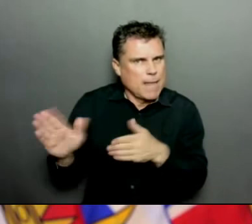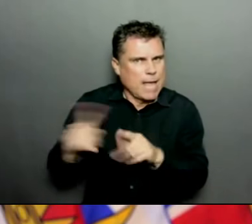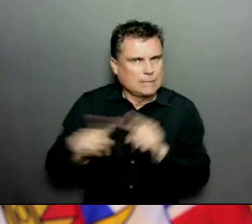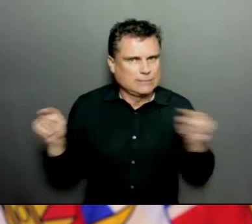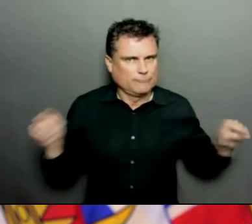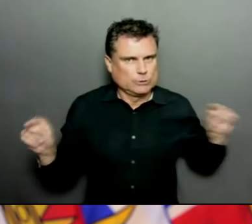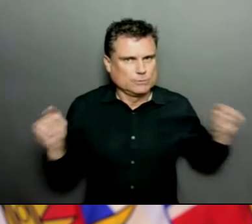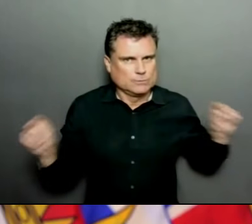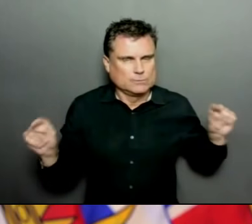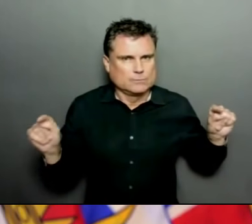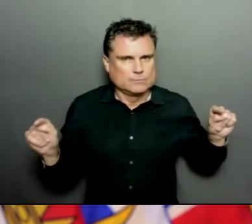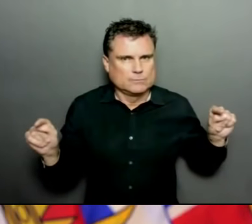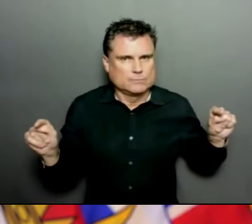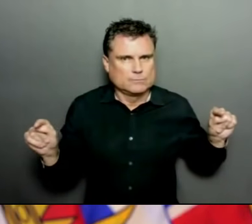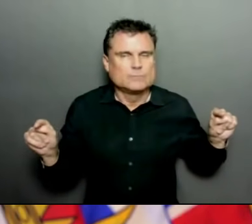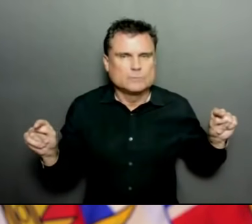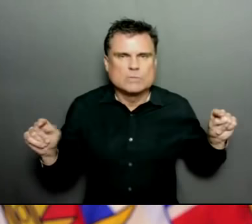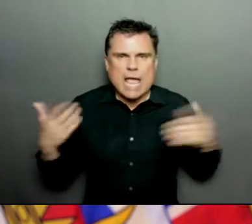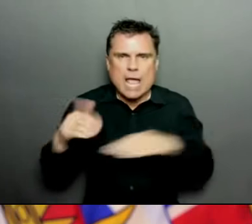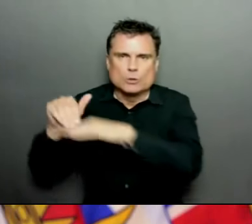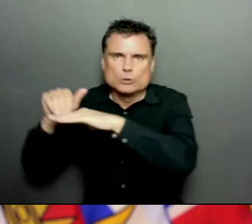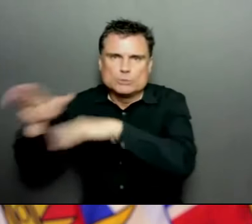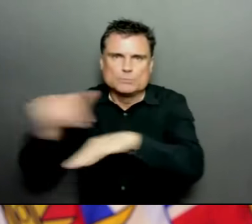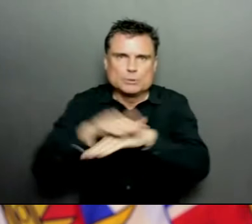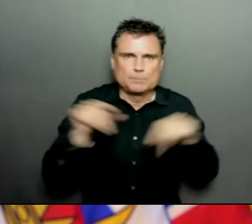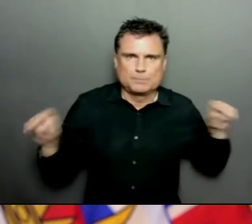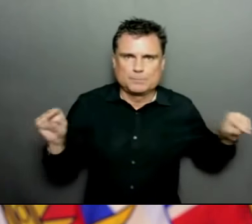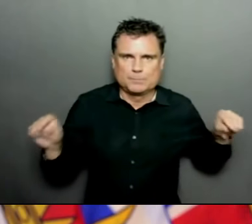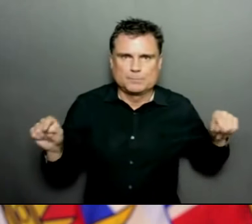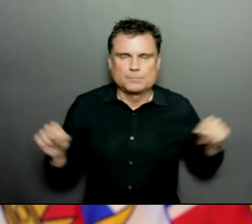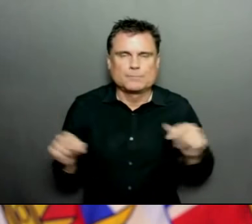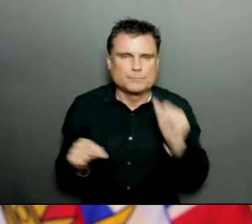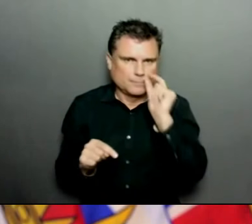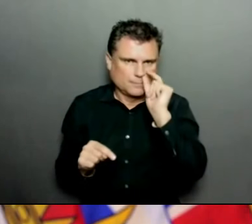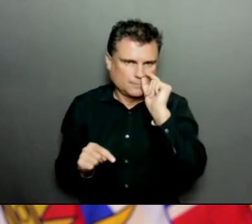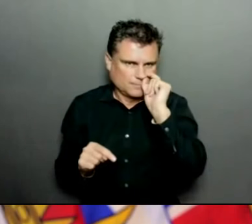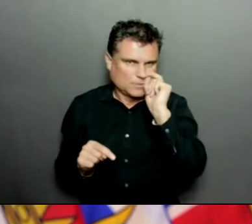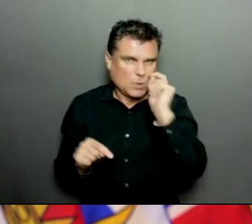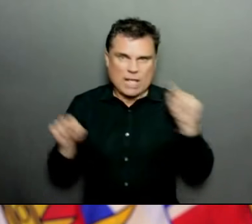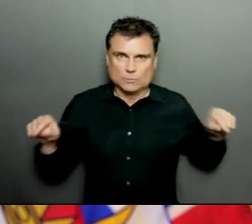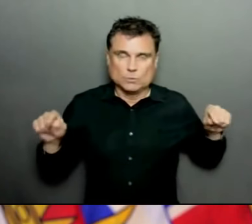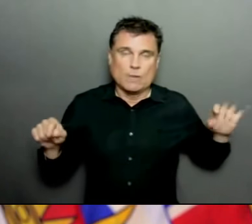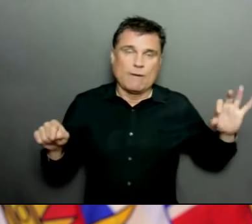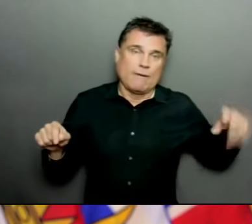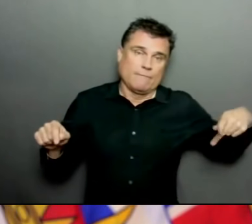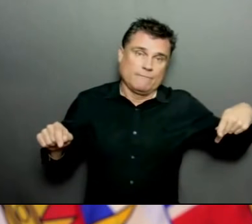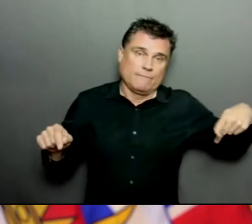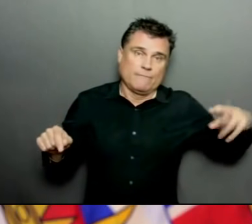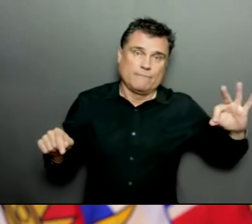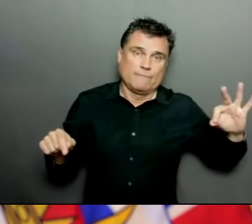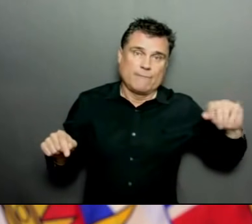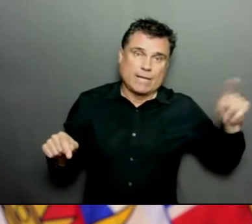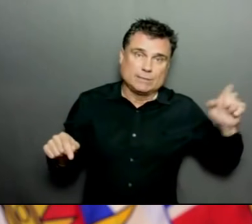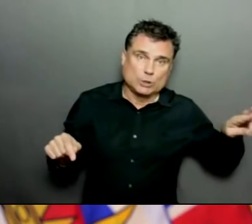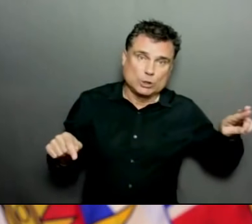out as well. Being slightly vague because so much of it is up in the air, we are waiting on the licensing